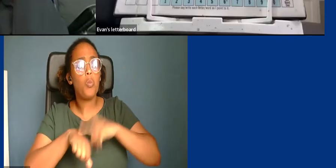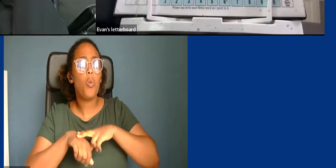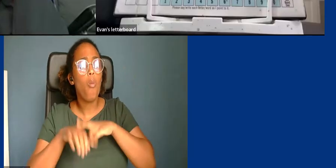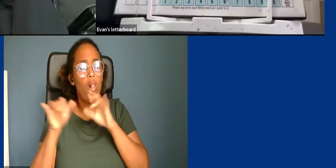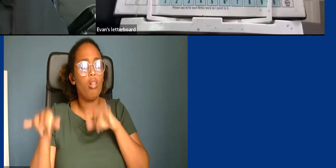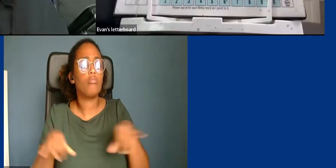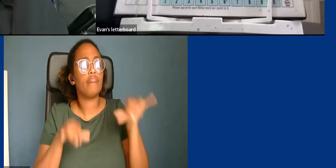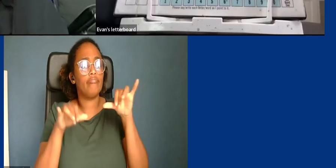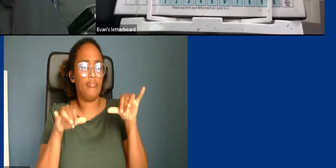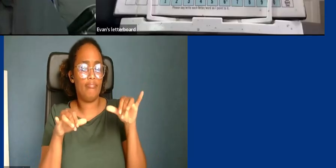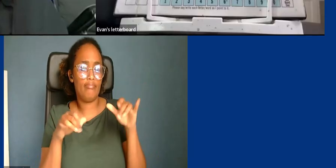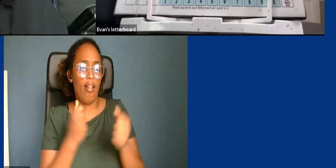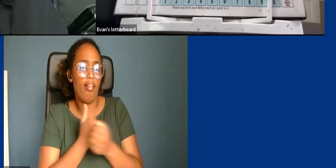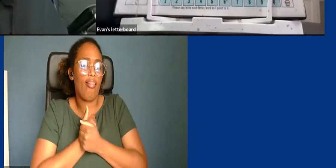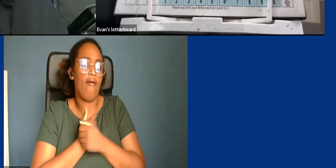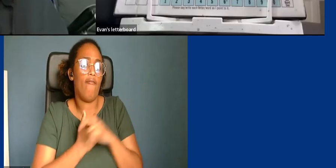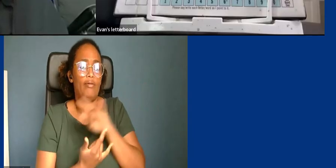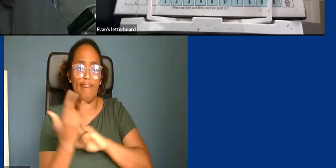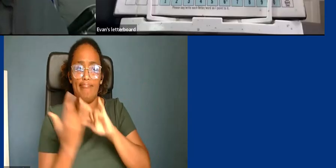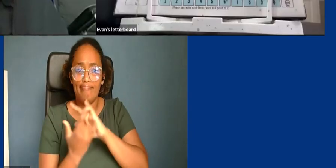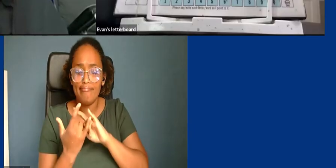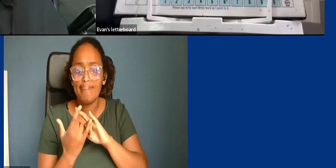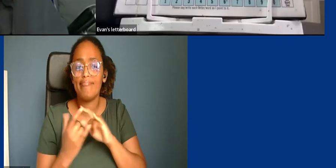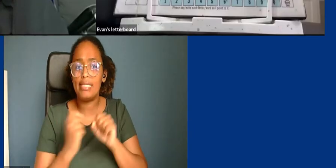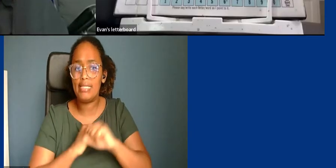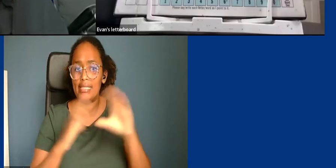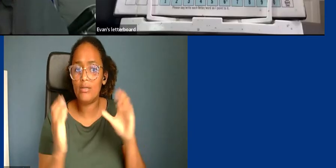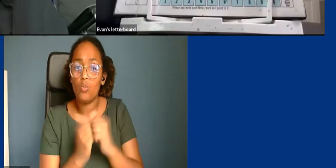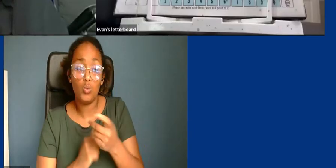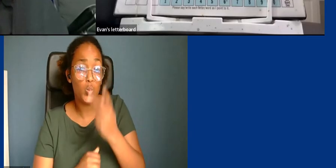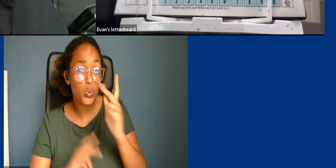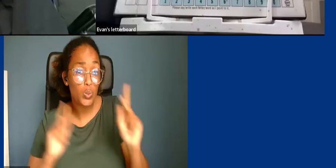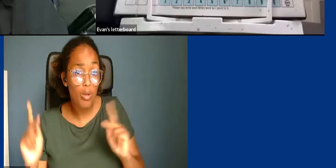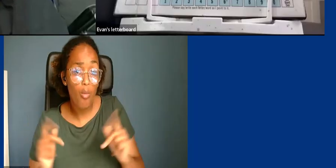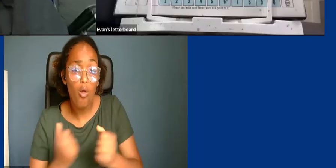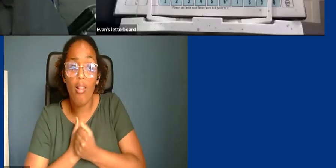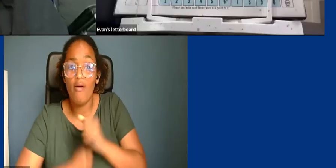Gabi's mother does not run screaming into the room to break the pair up.